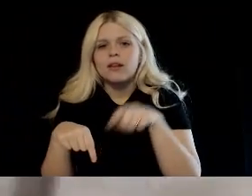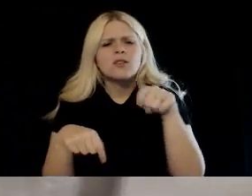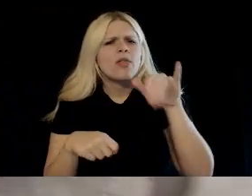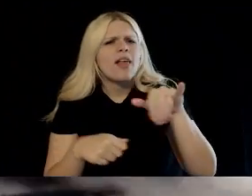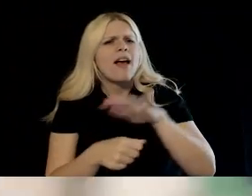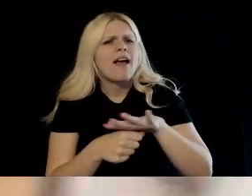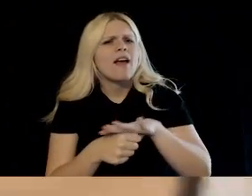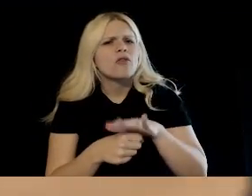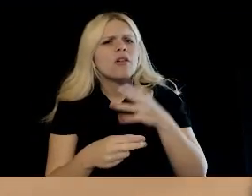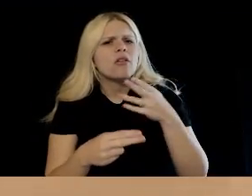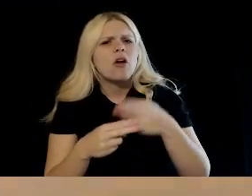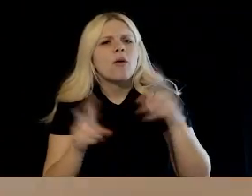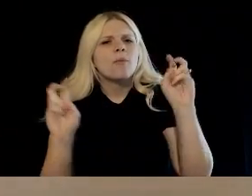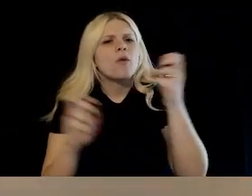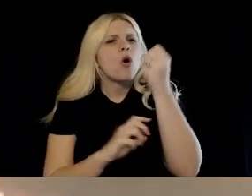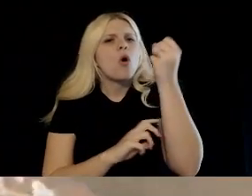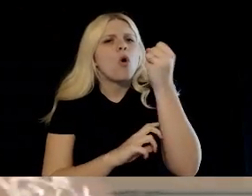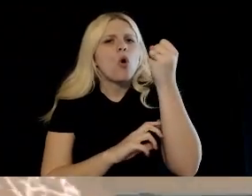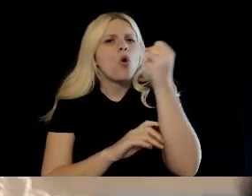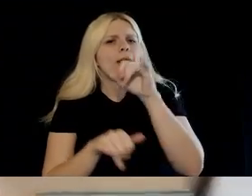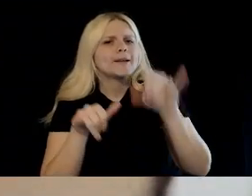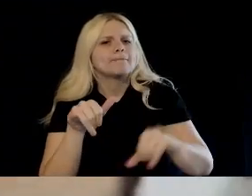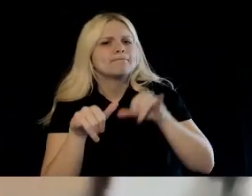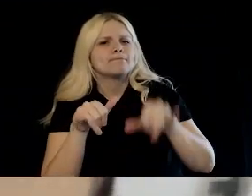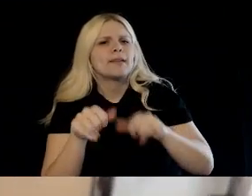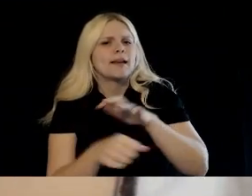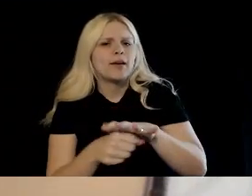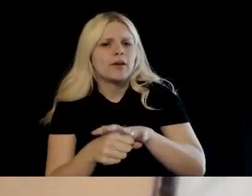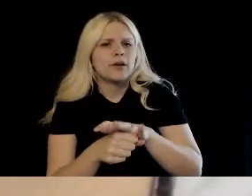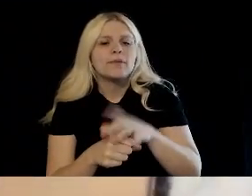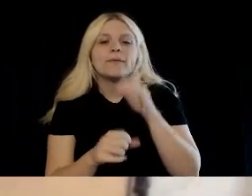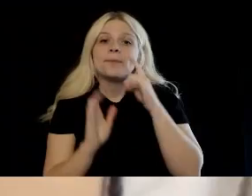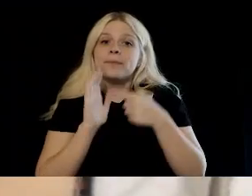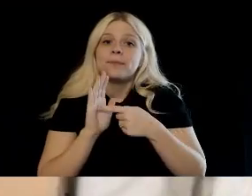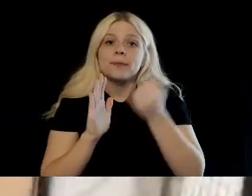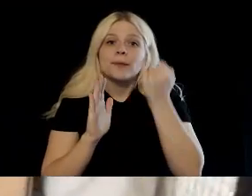they need to bring the animals in to do training sessions or that kind of